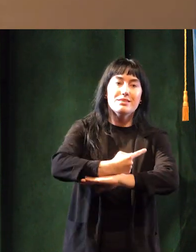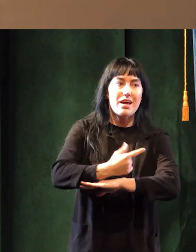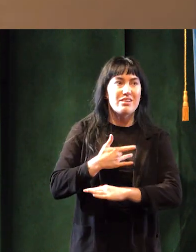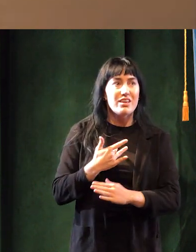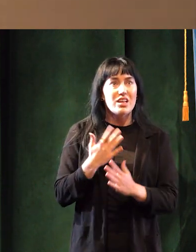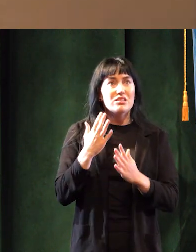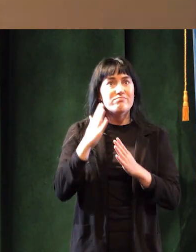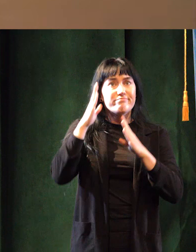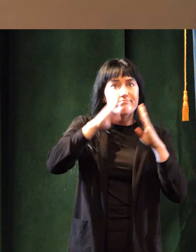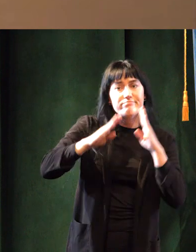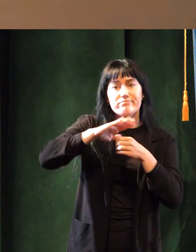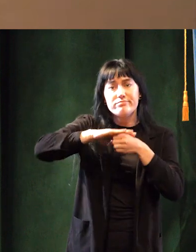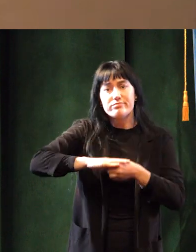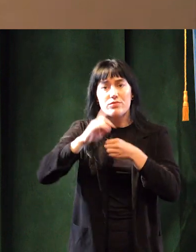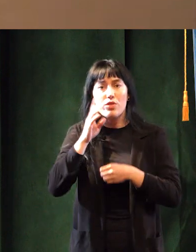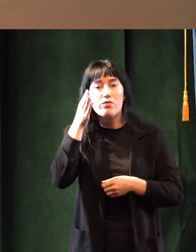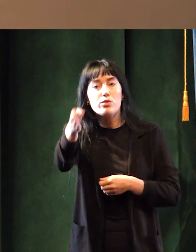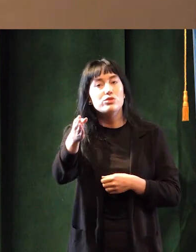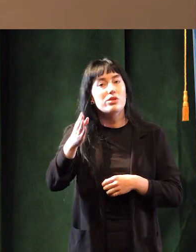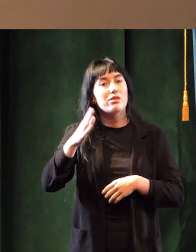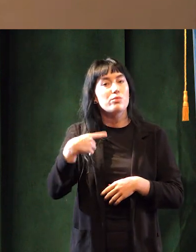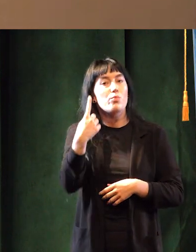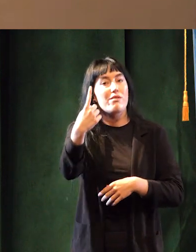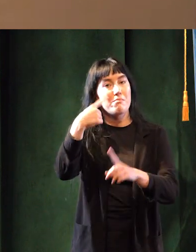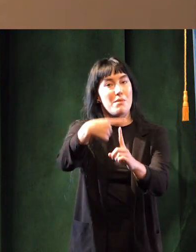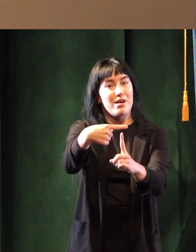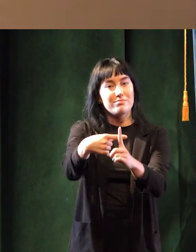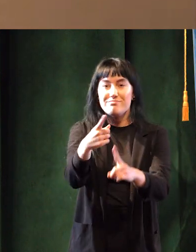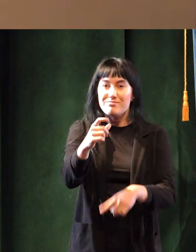worries about the future at least there's one silver lining you're not